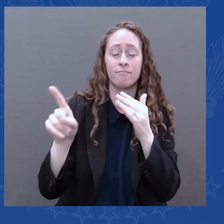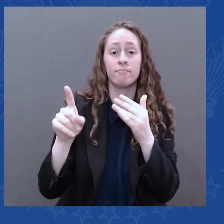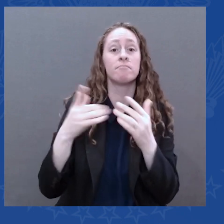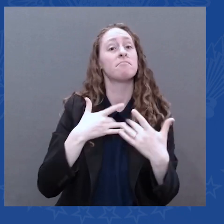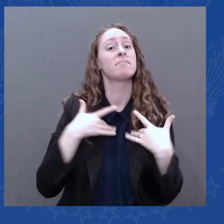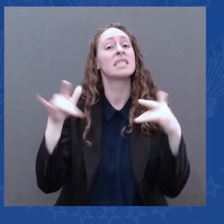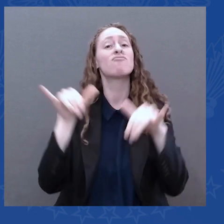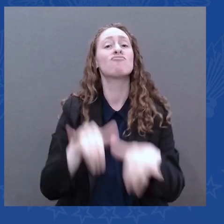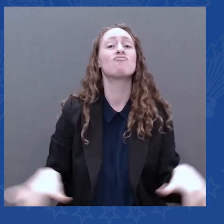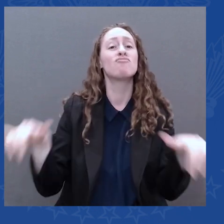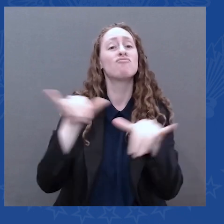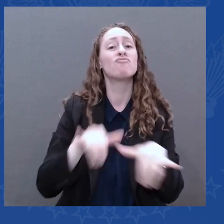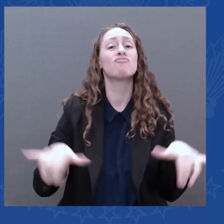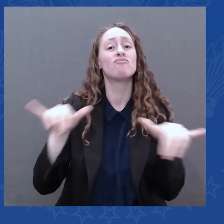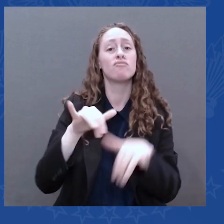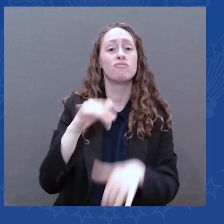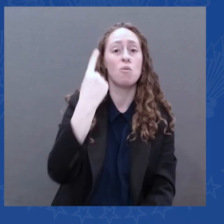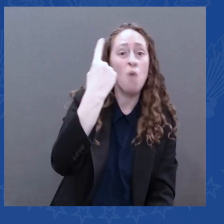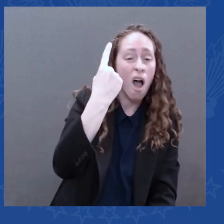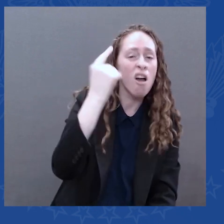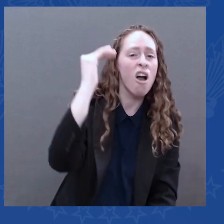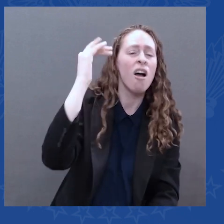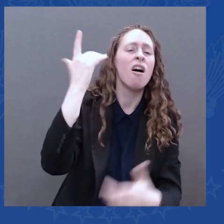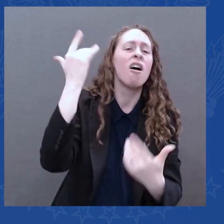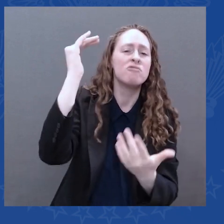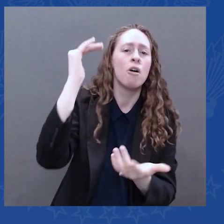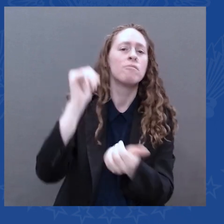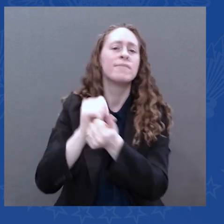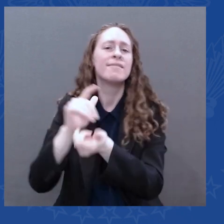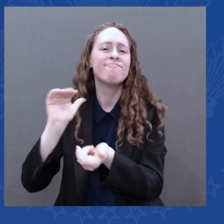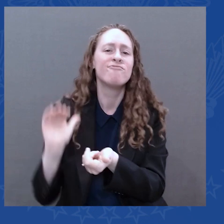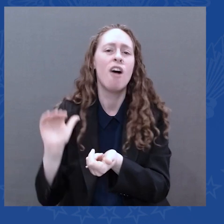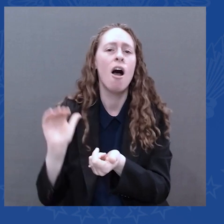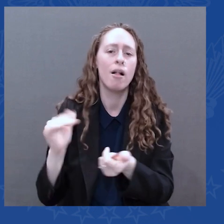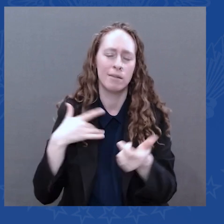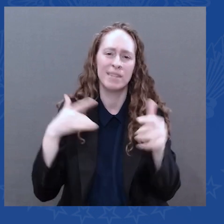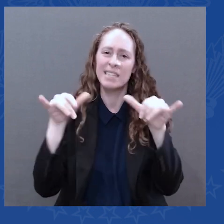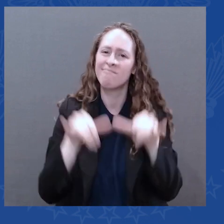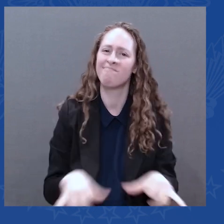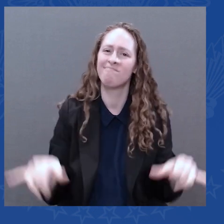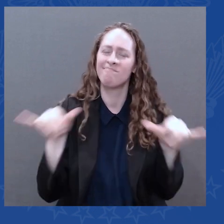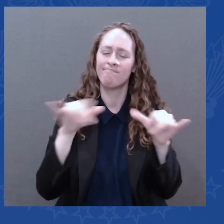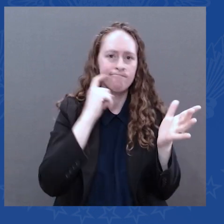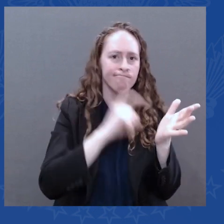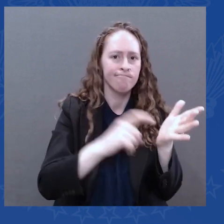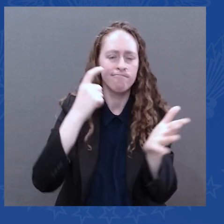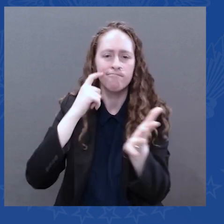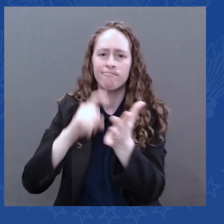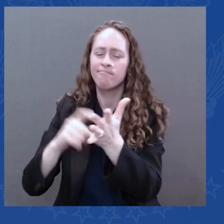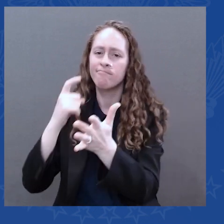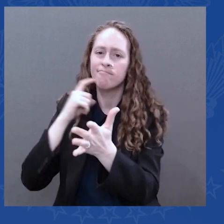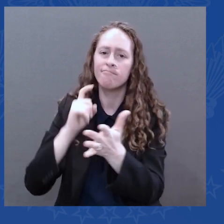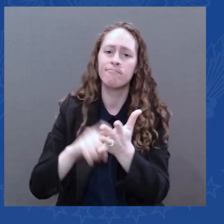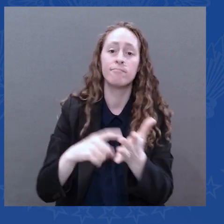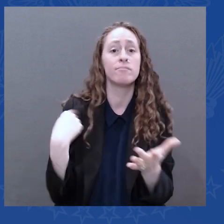So, together, we are mobilizing massive resources to support those displaced by the conflict,